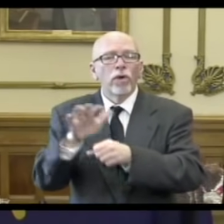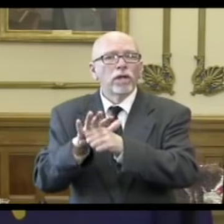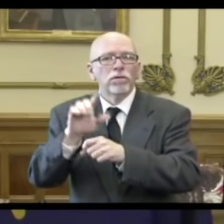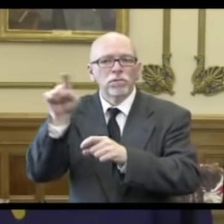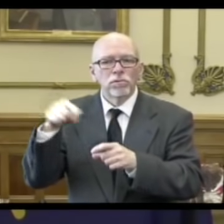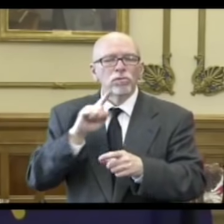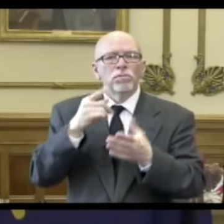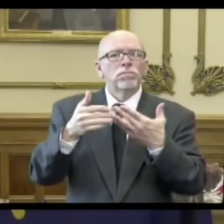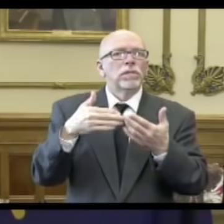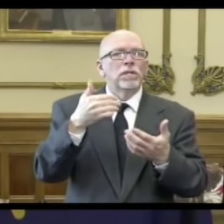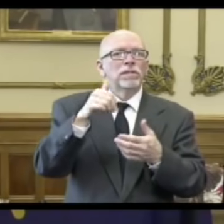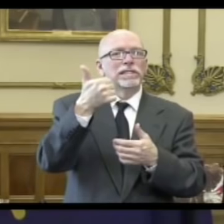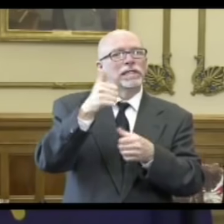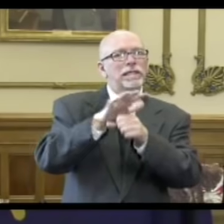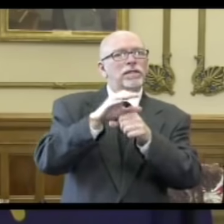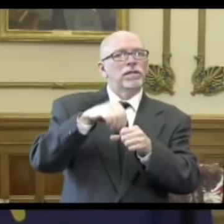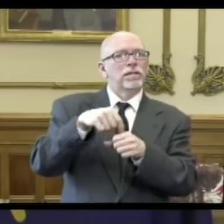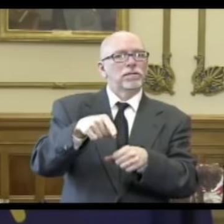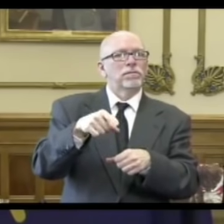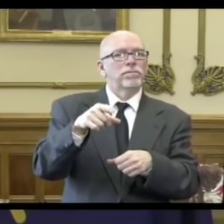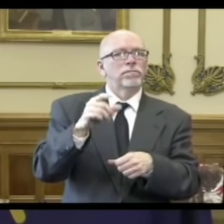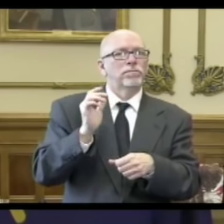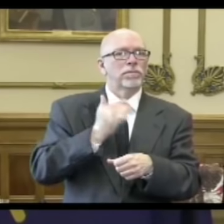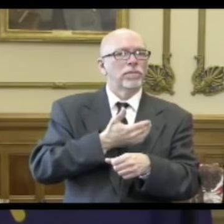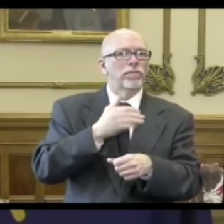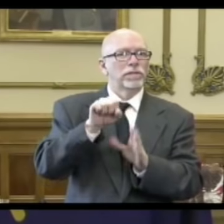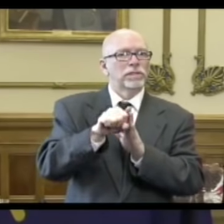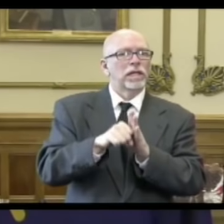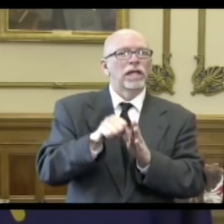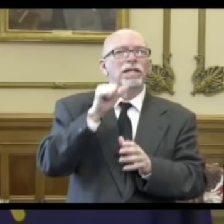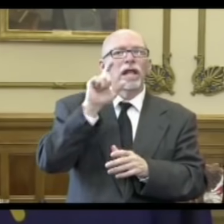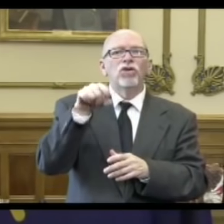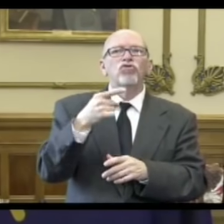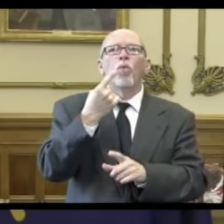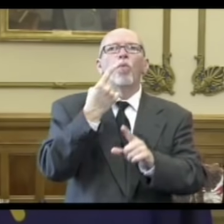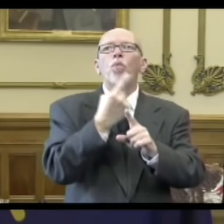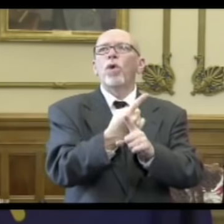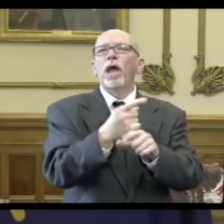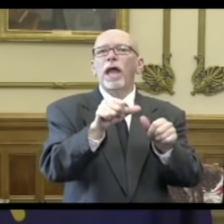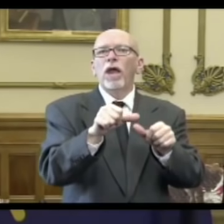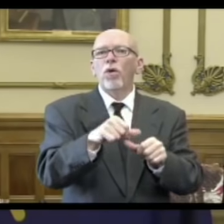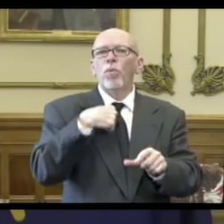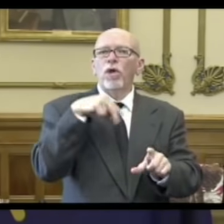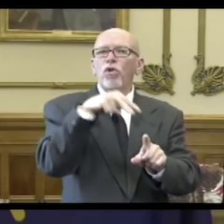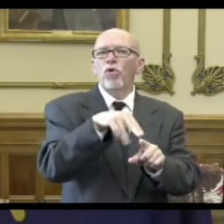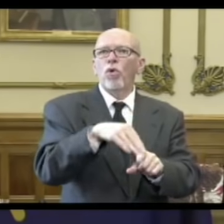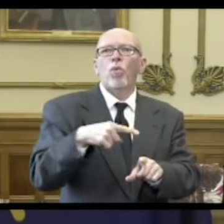THAT DISTRICT THE HEALTH DISTRICT FOR I THINK IT IS. OR ANY OTHER OF THE OF THE 10